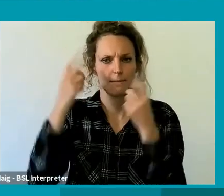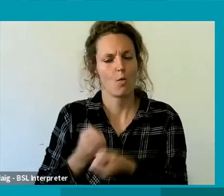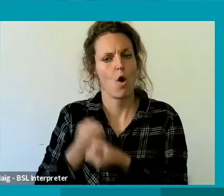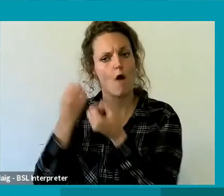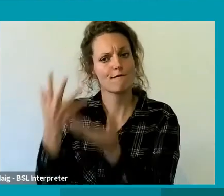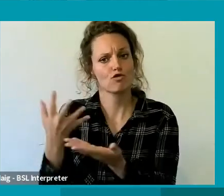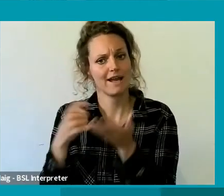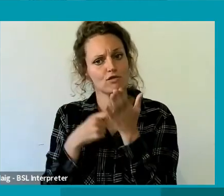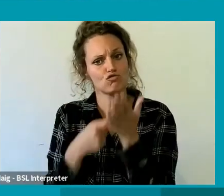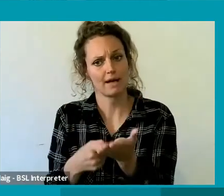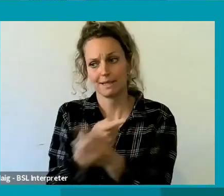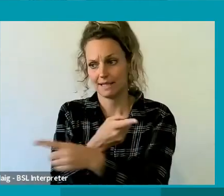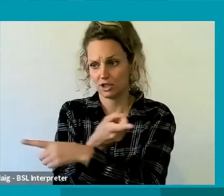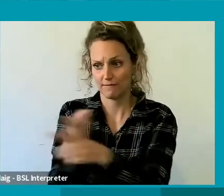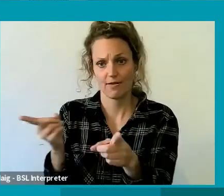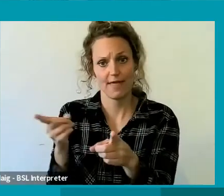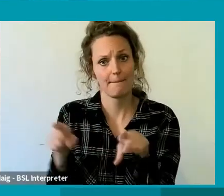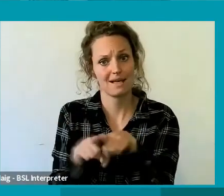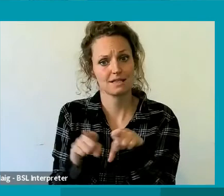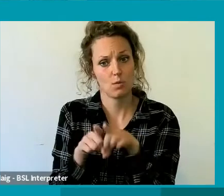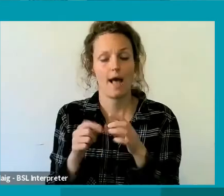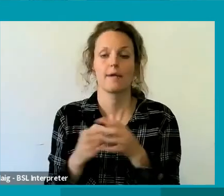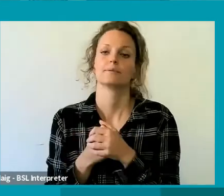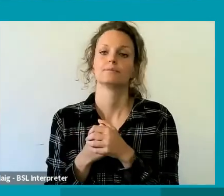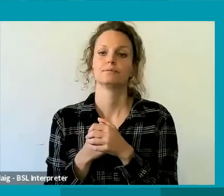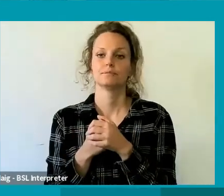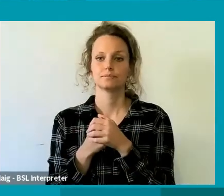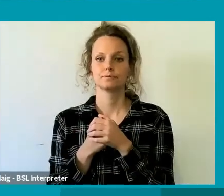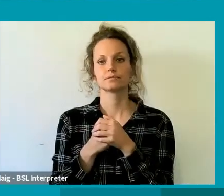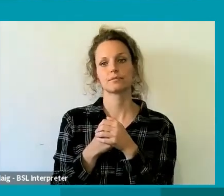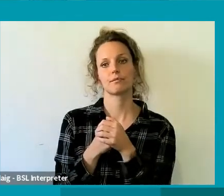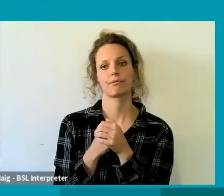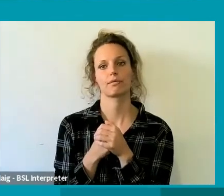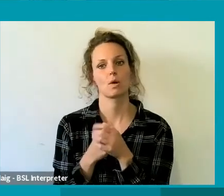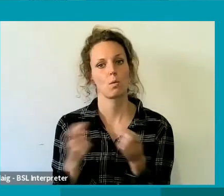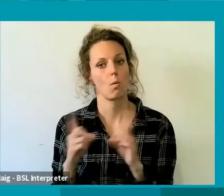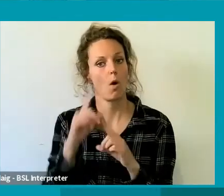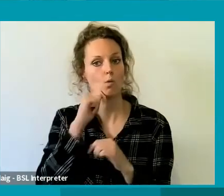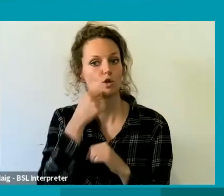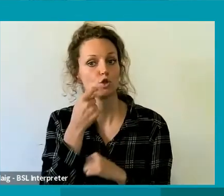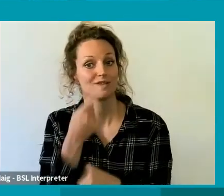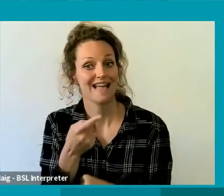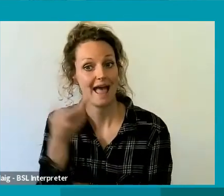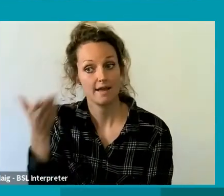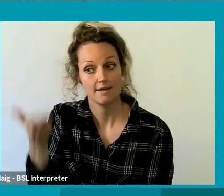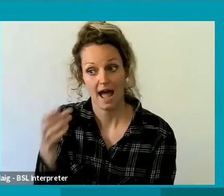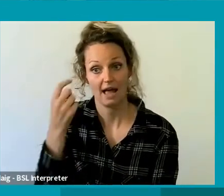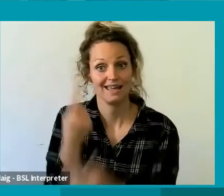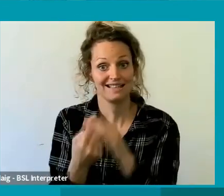has done an Absolutely Fabulous job? What would you say about that individual?